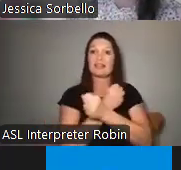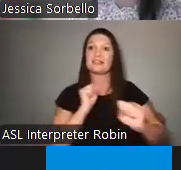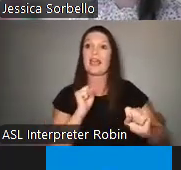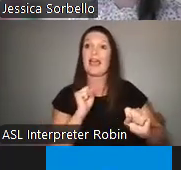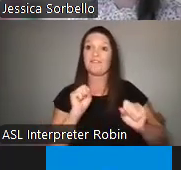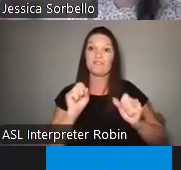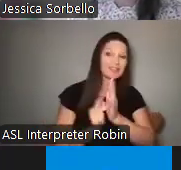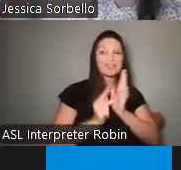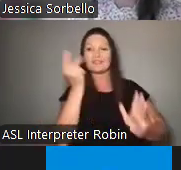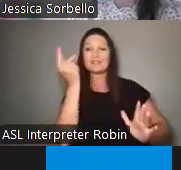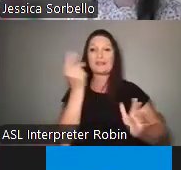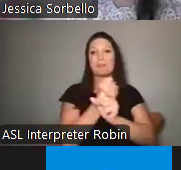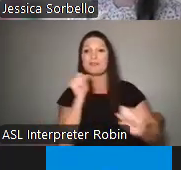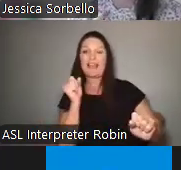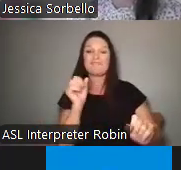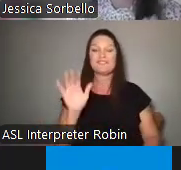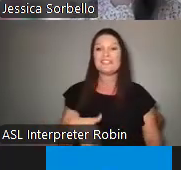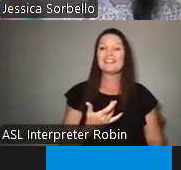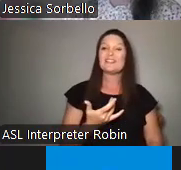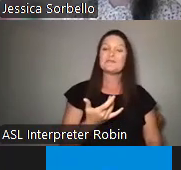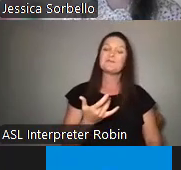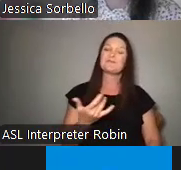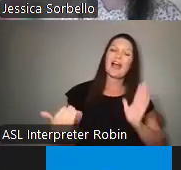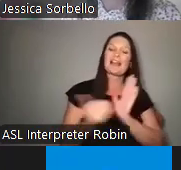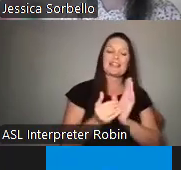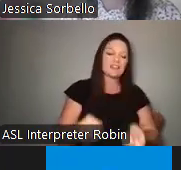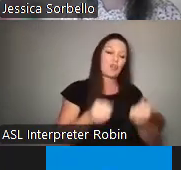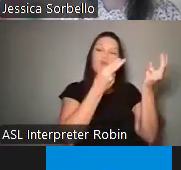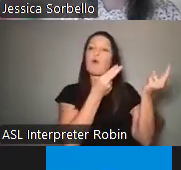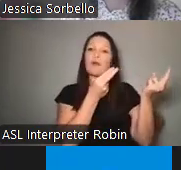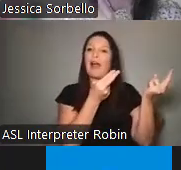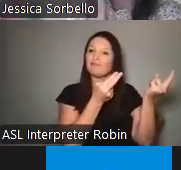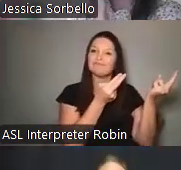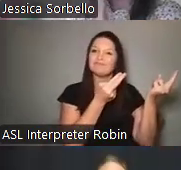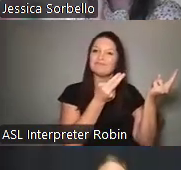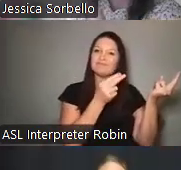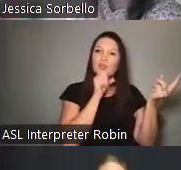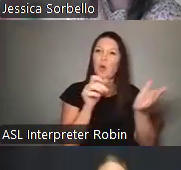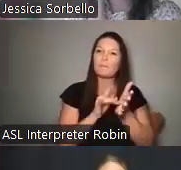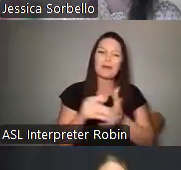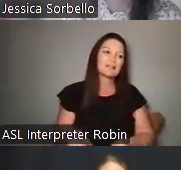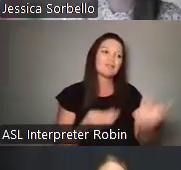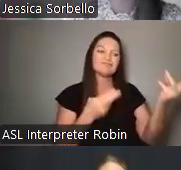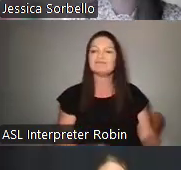»BLAISE BRYANT: Got you and